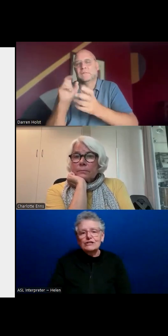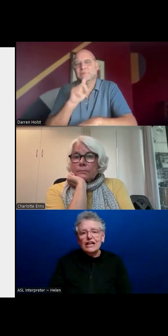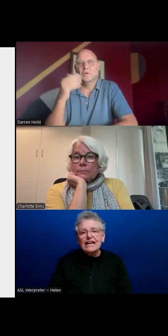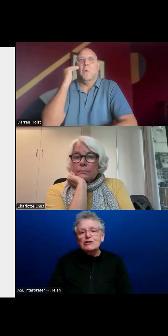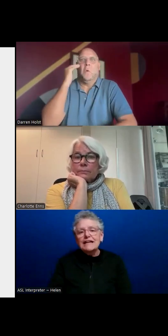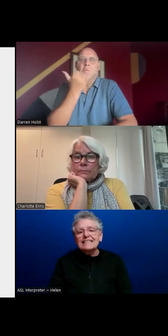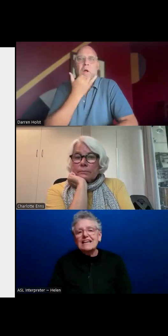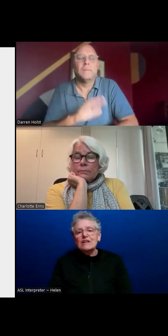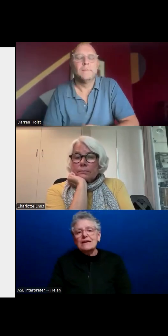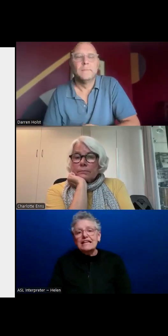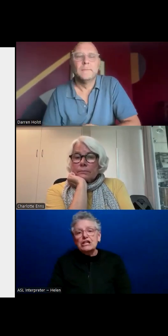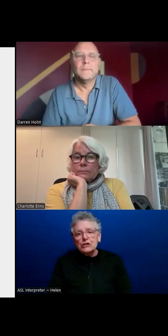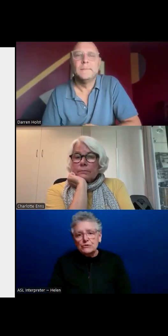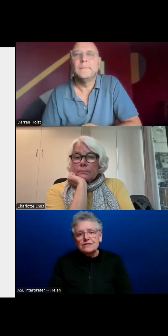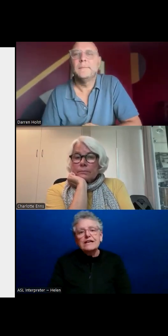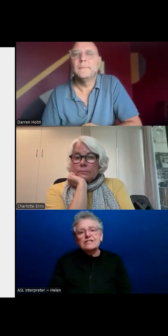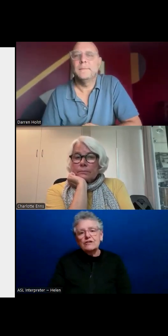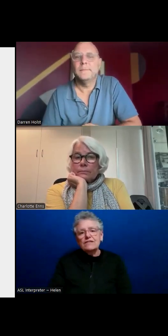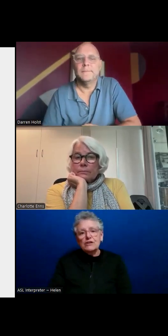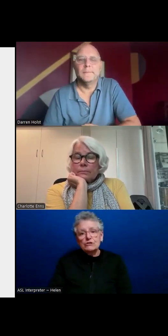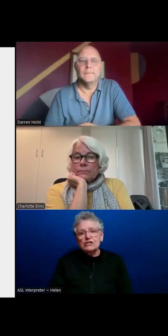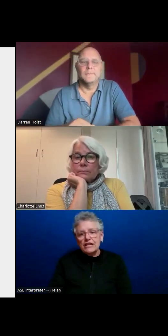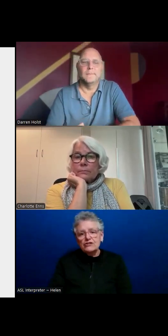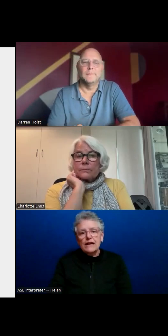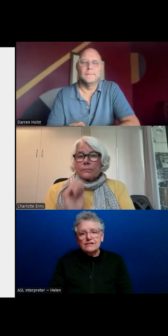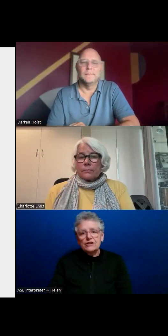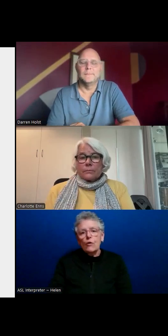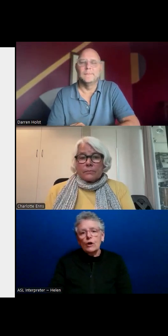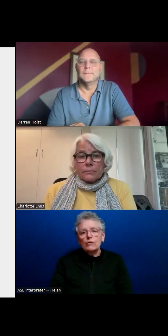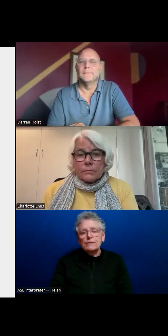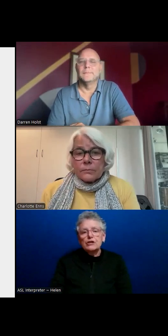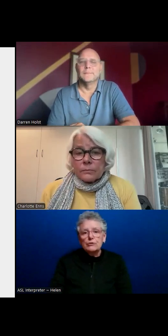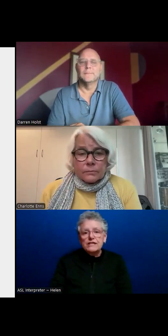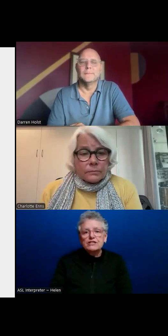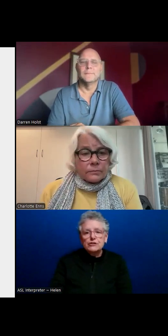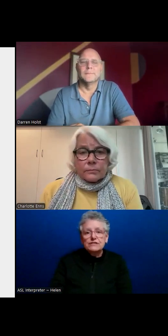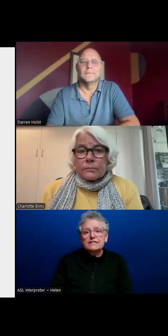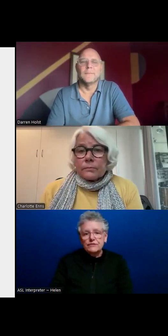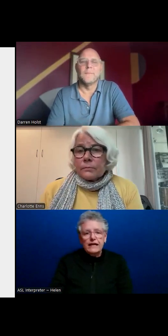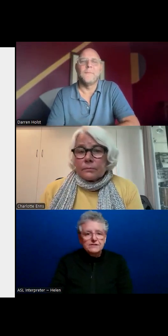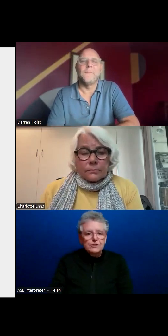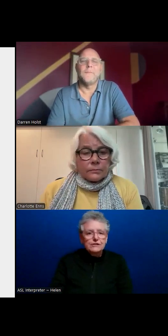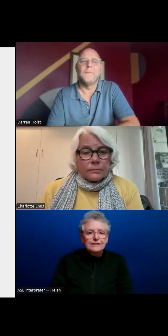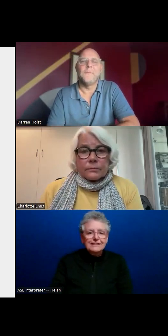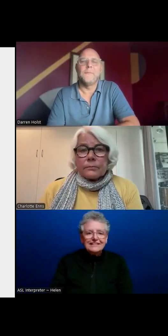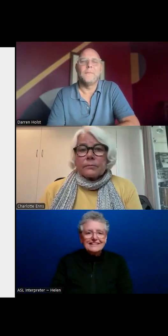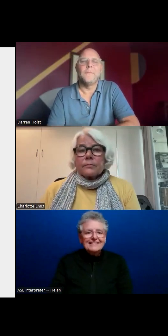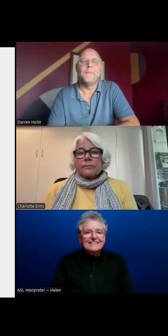and be very encouraging. Try not to give them any cues so that they know to change their answer or would be cued in to choose a different answer.